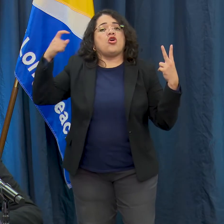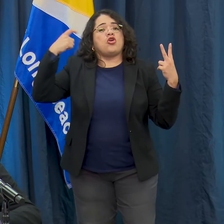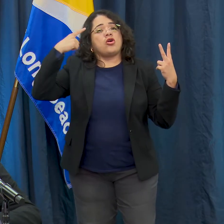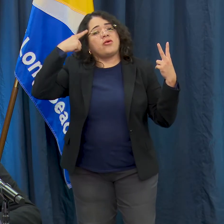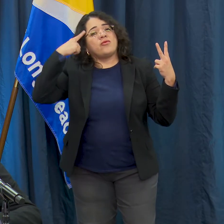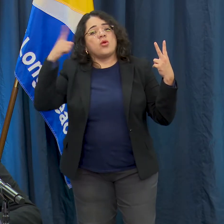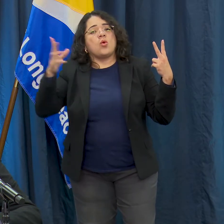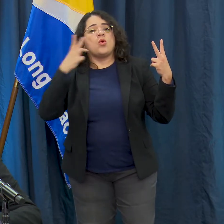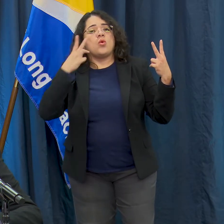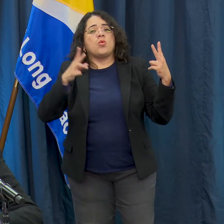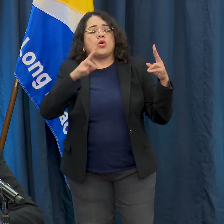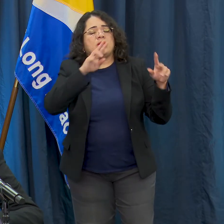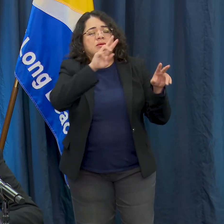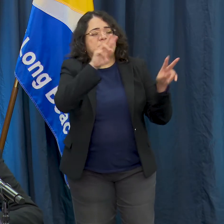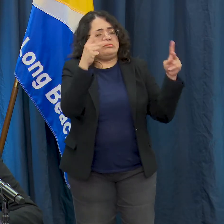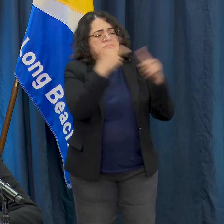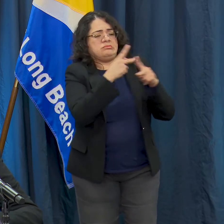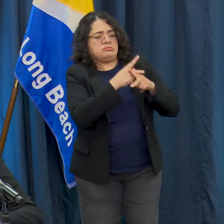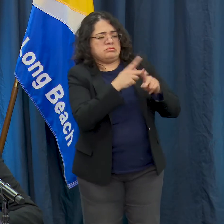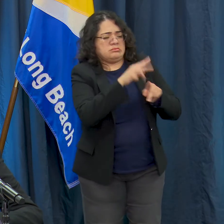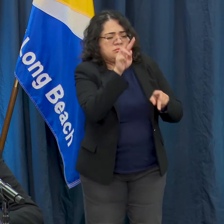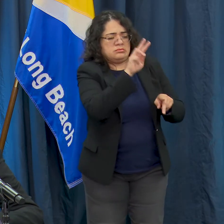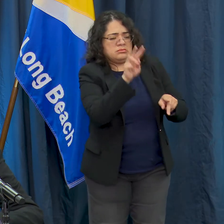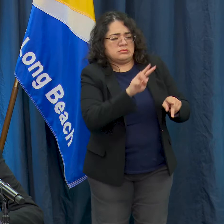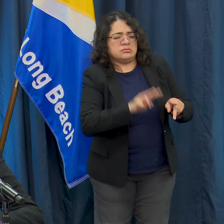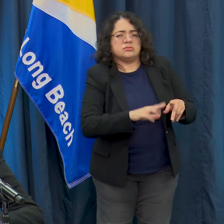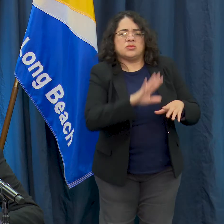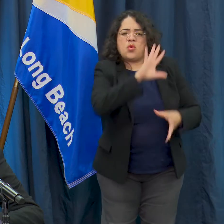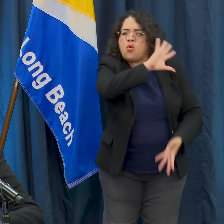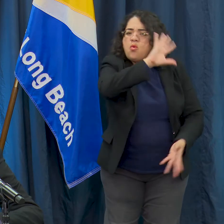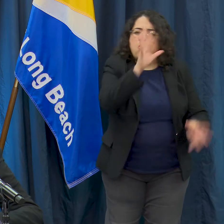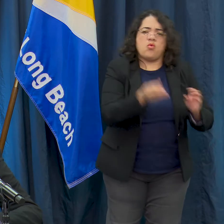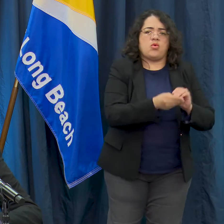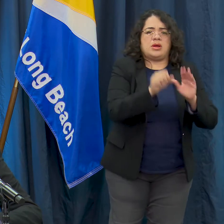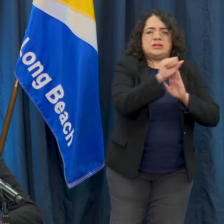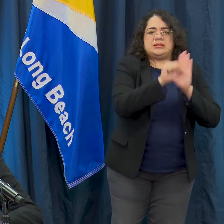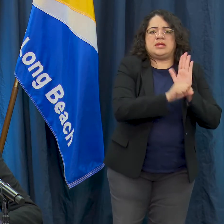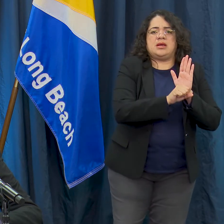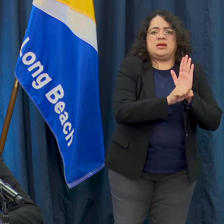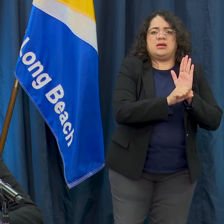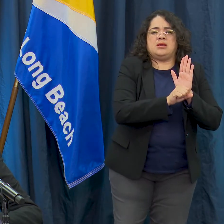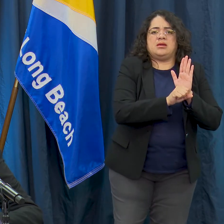indicators over this next week before anything else gets opened up and so